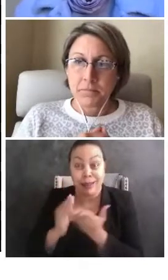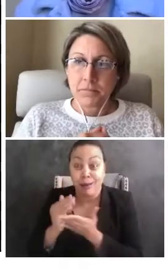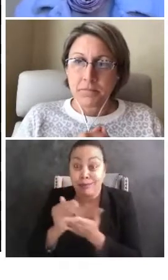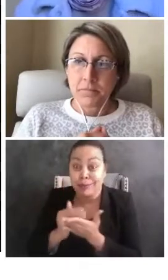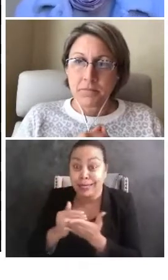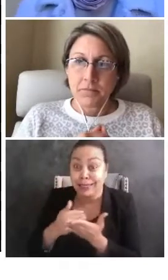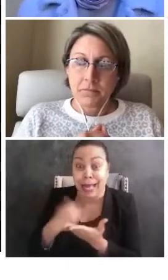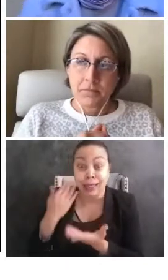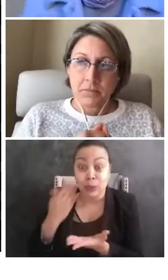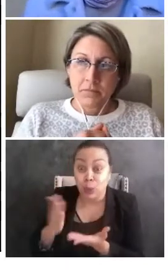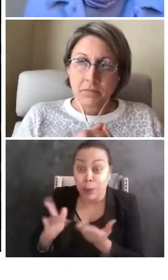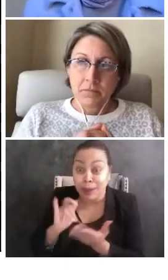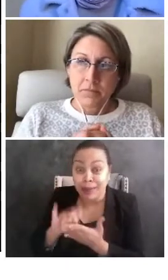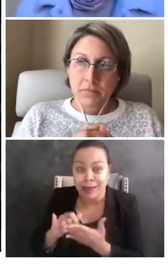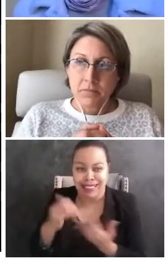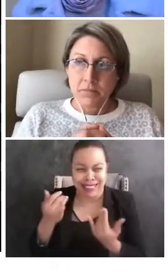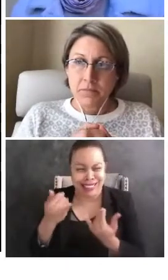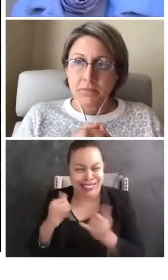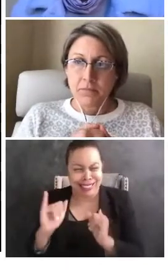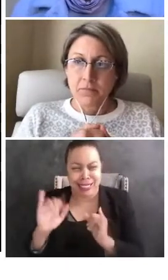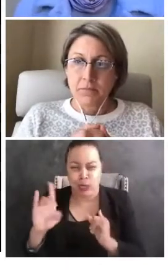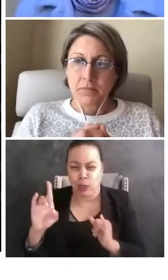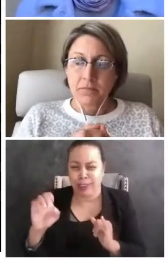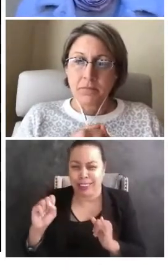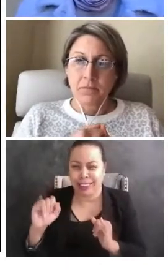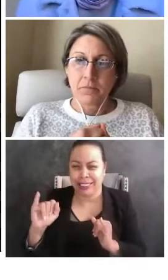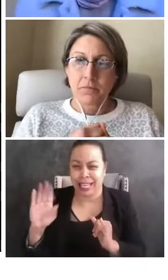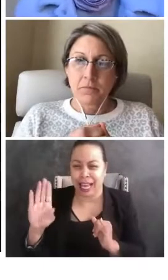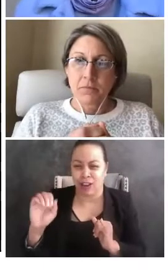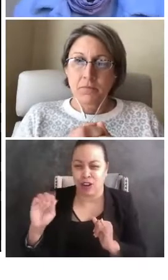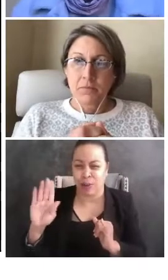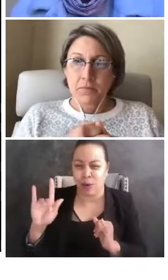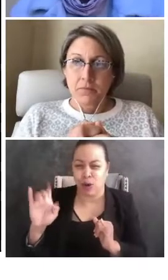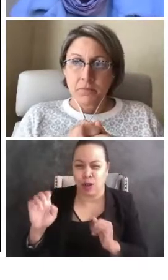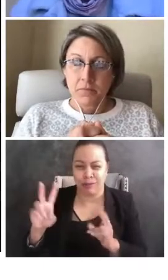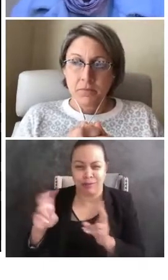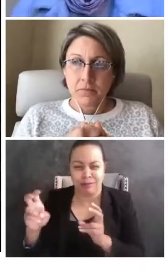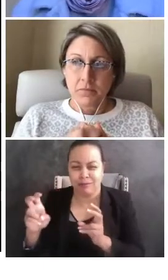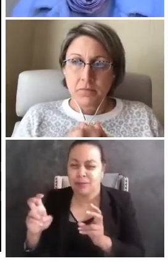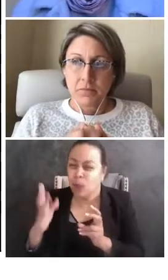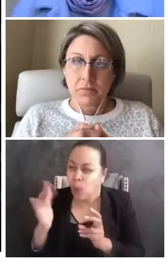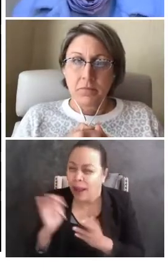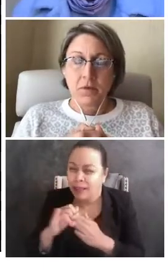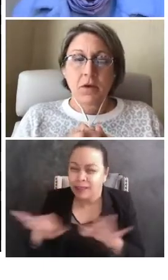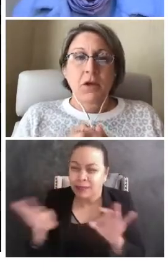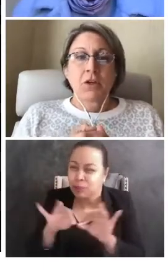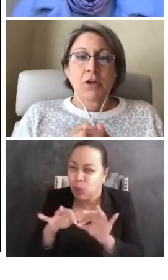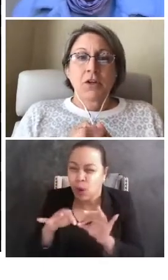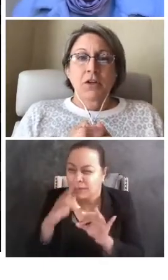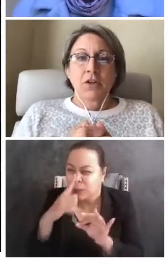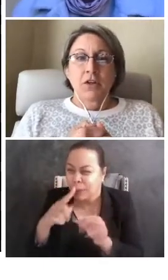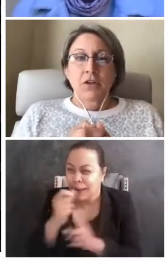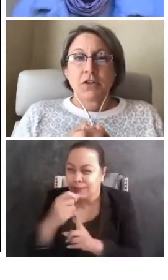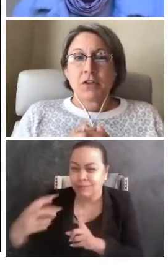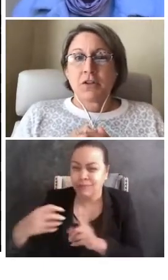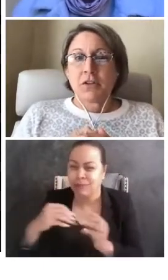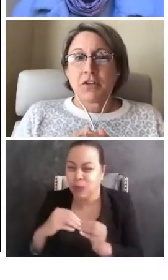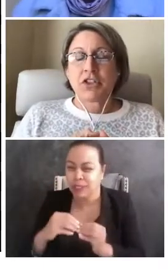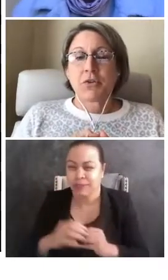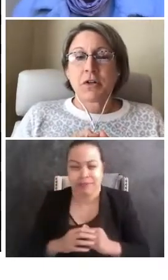Can you talk about why it was even important to make artwork with those words?